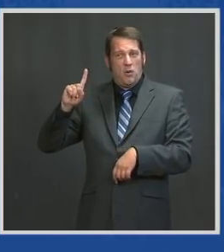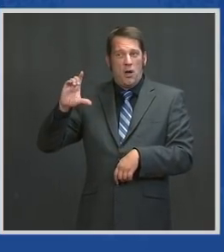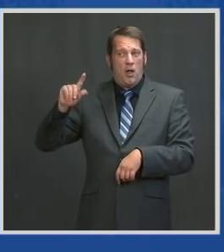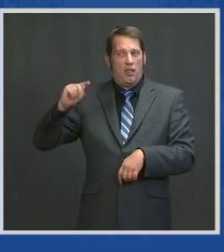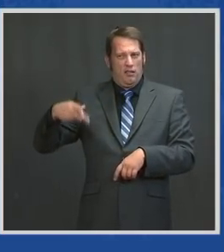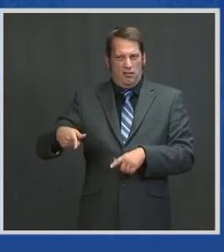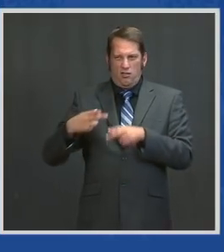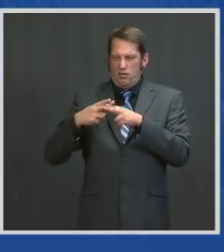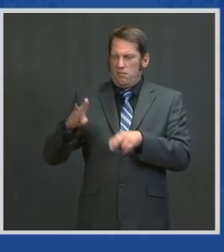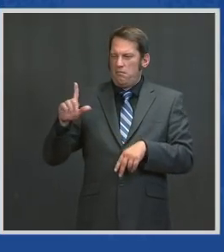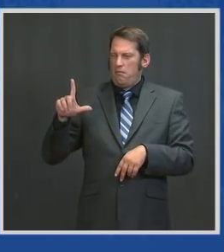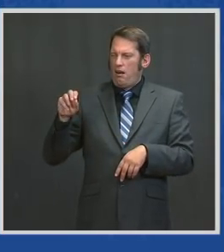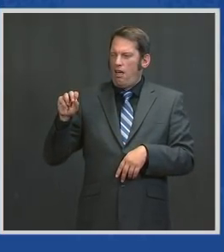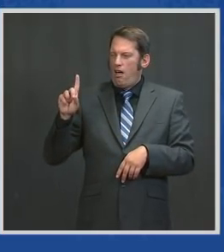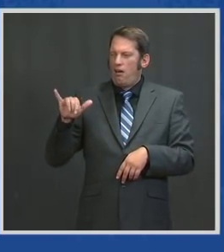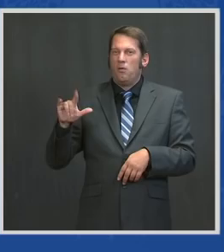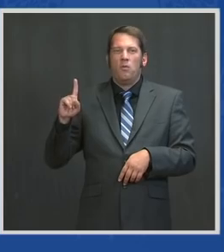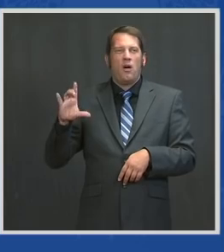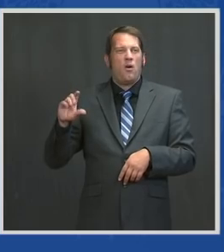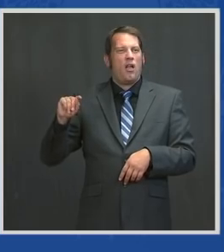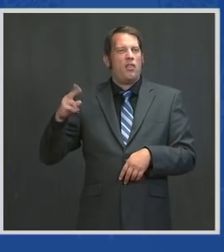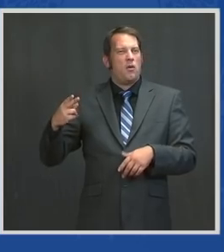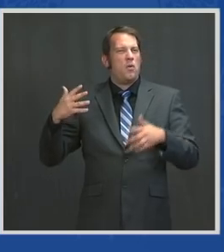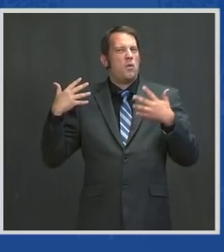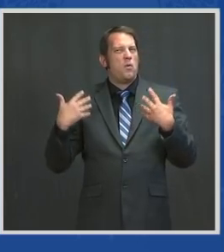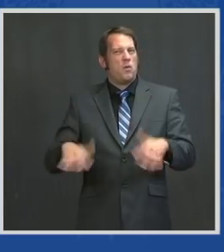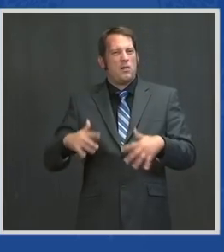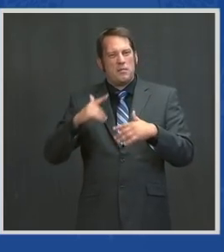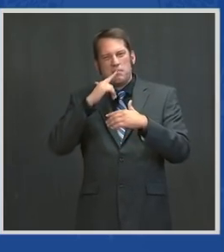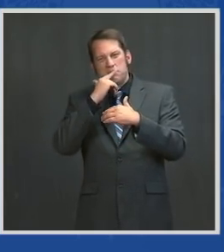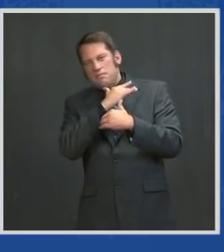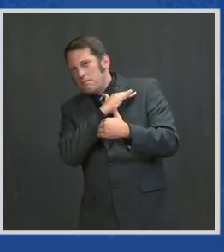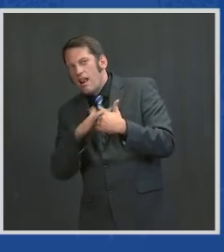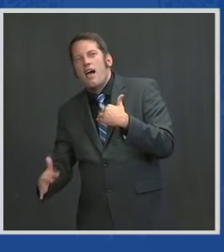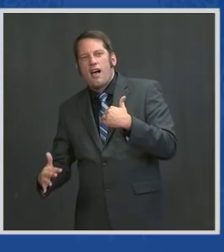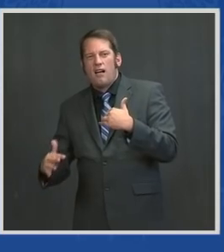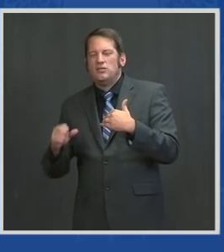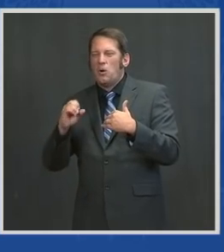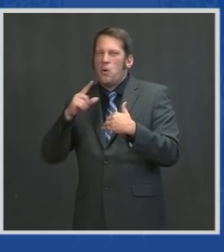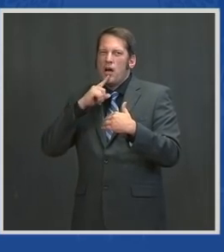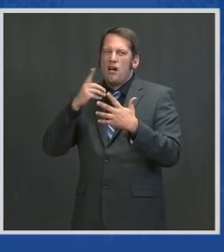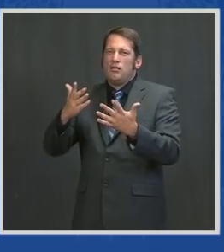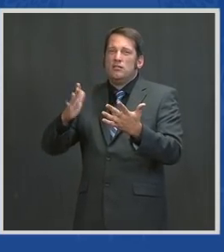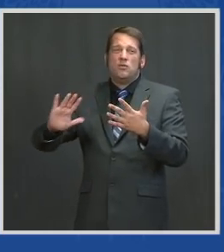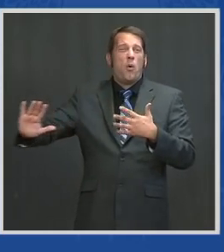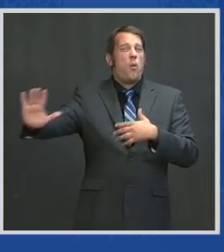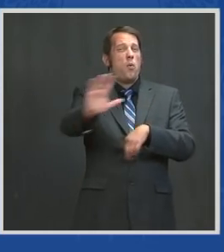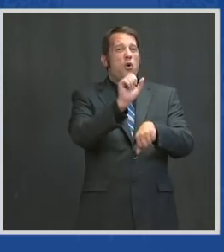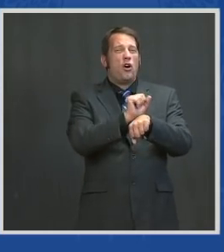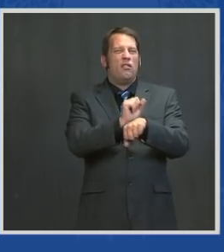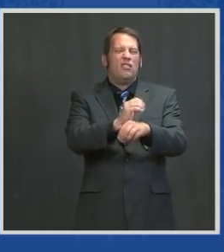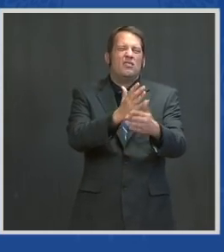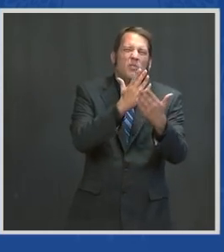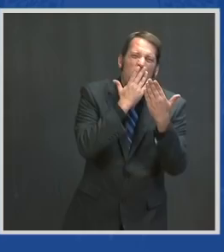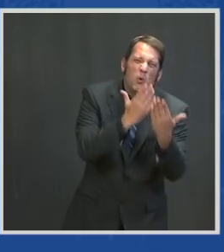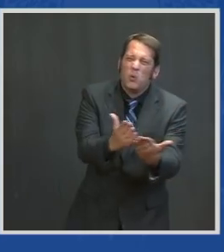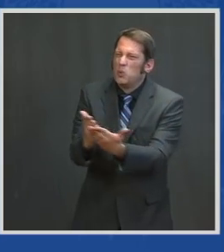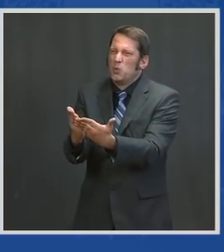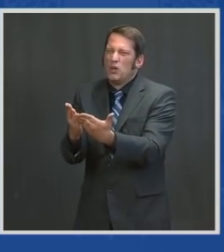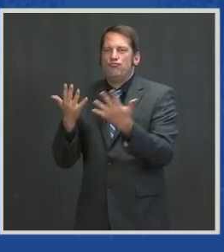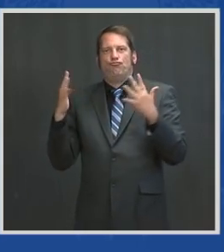known as the "The Bloody Hundredth."